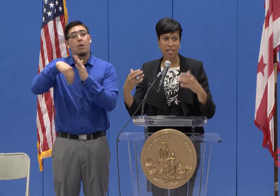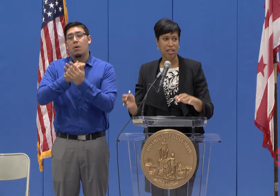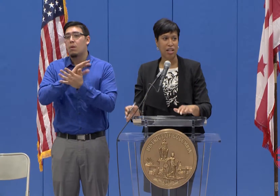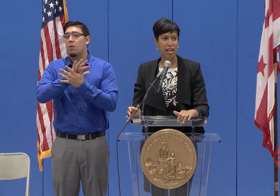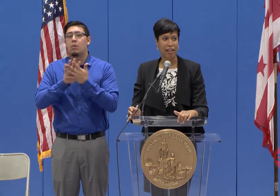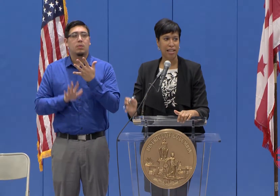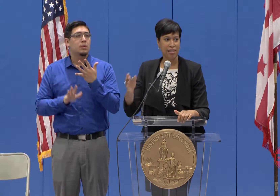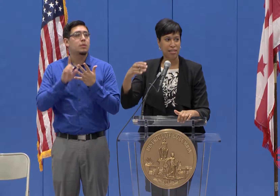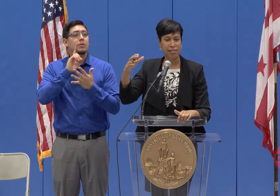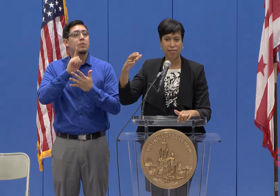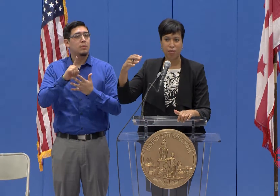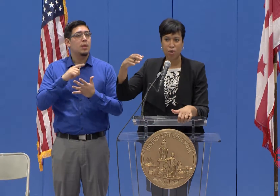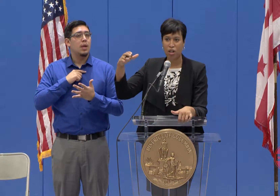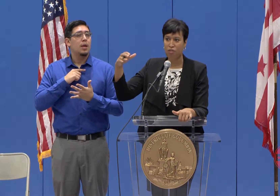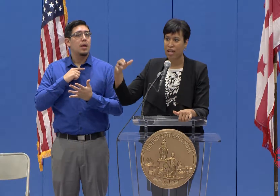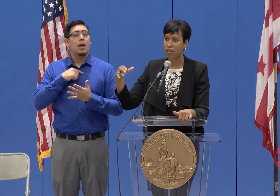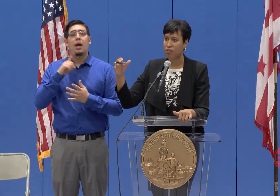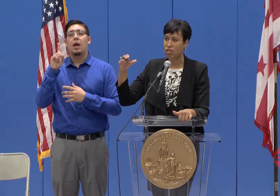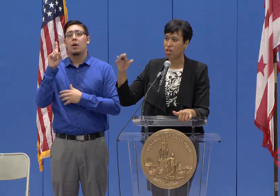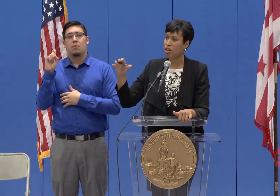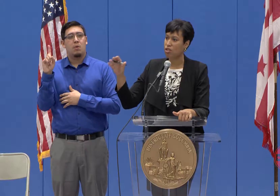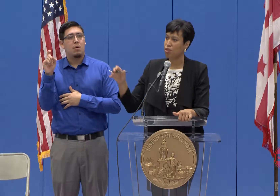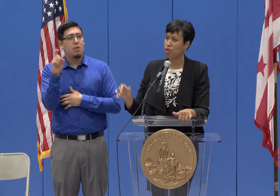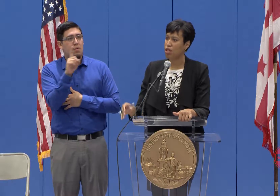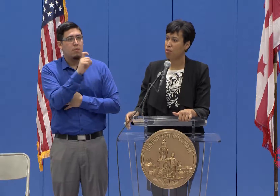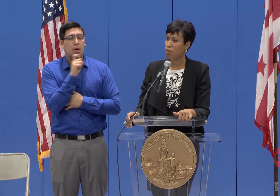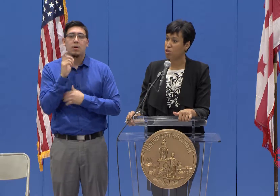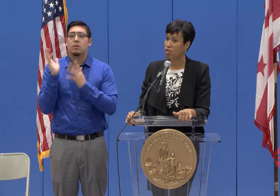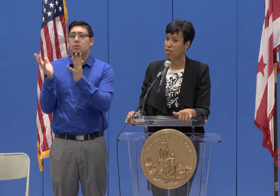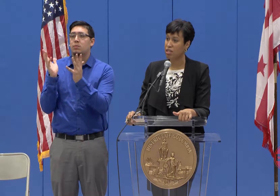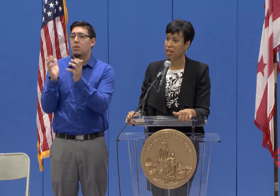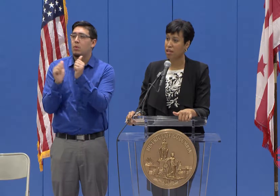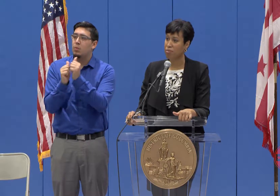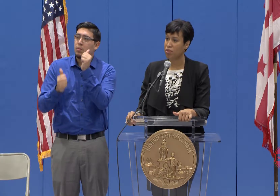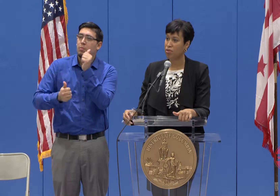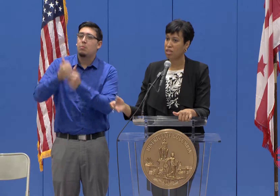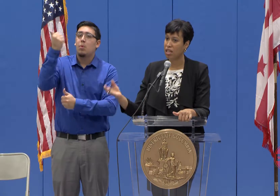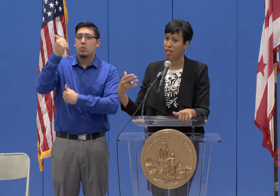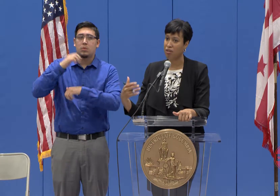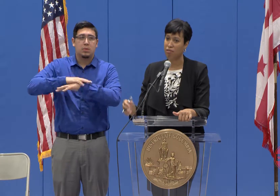GOT TO WALK AROUND AND TALK TO MOST OF THE TABLES AND HEAR